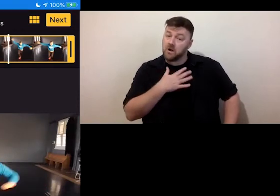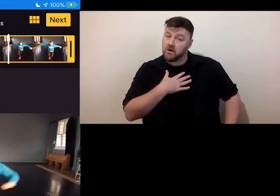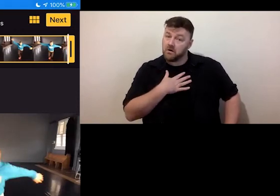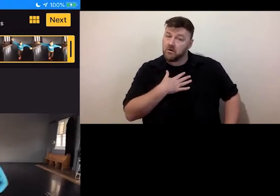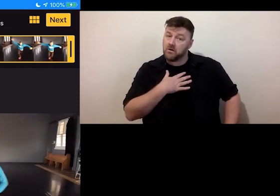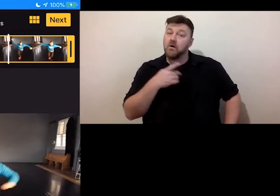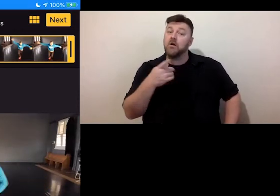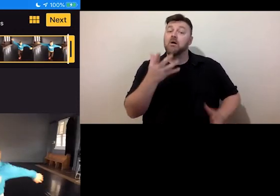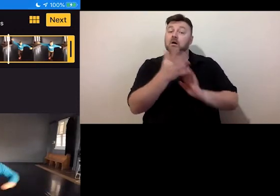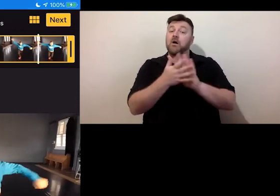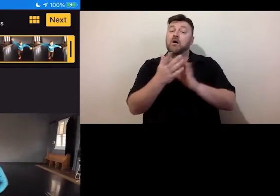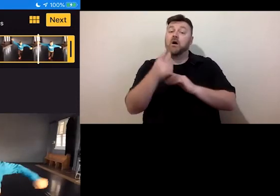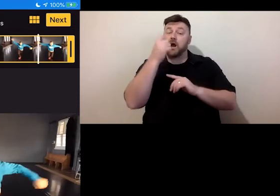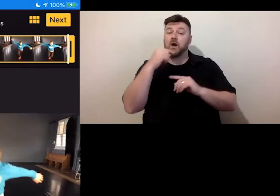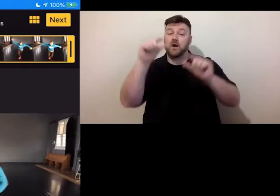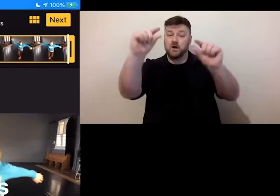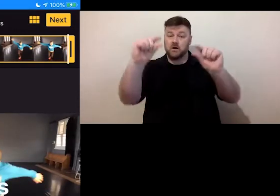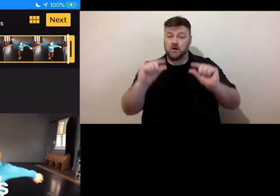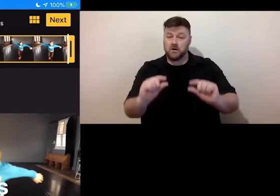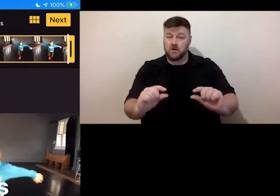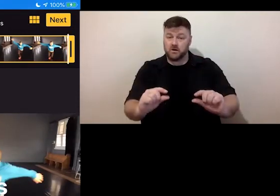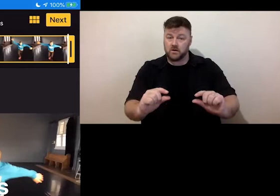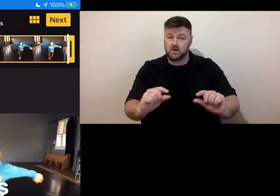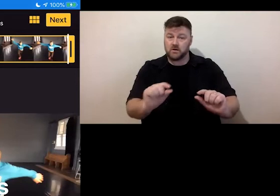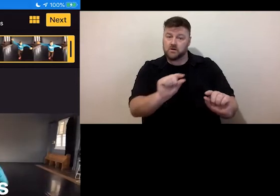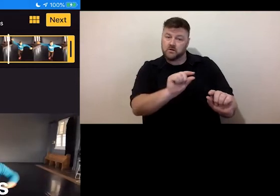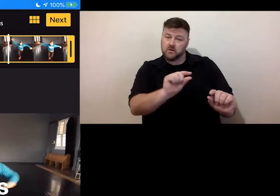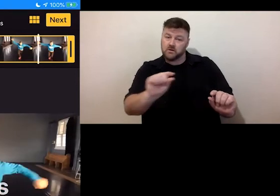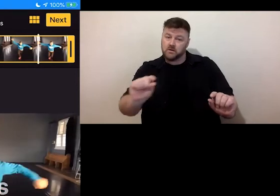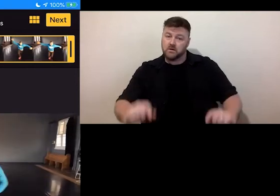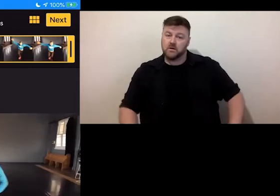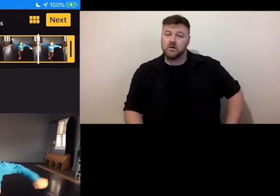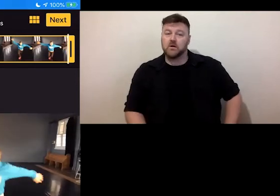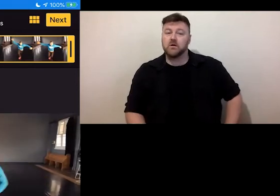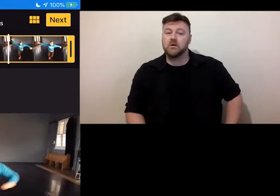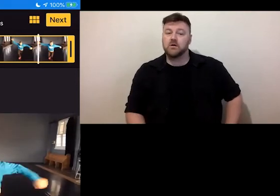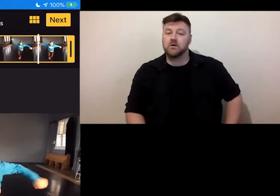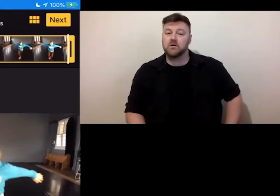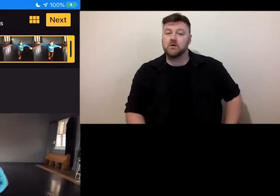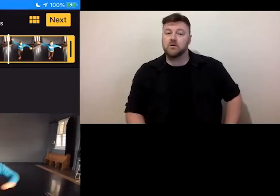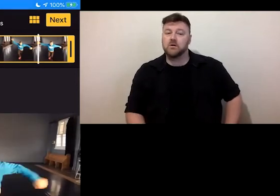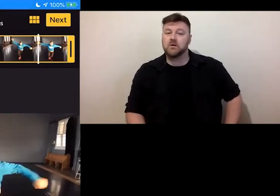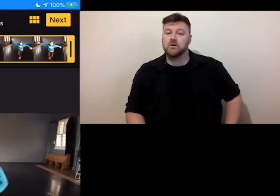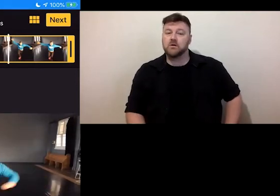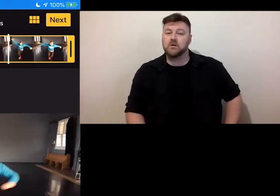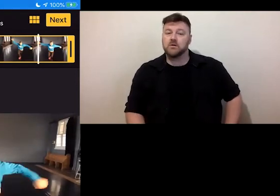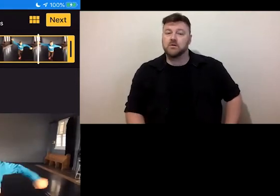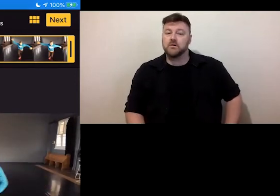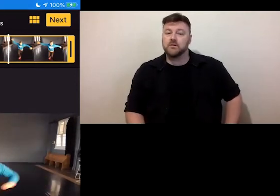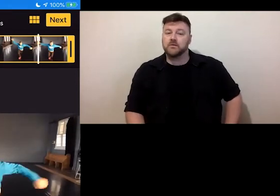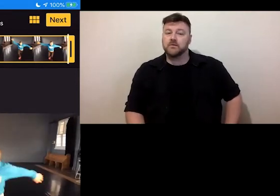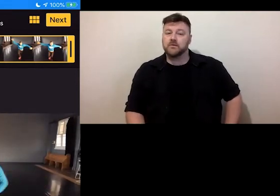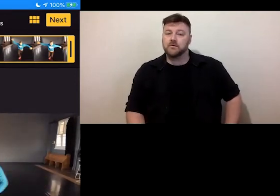the bottom slider and slide across... and slow it down, or speed